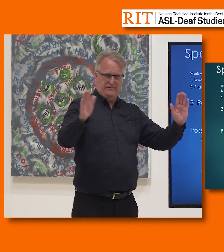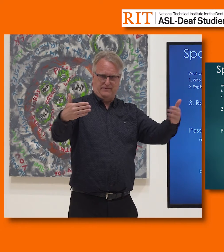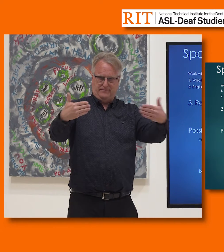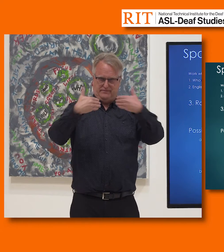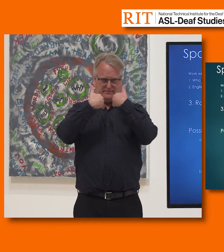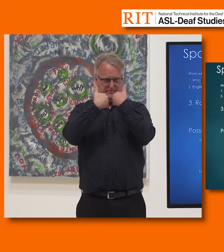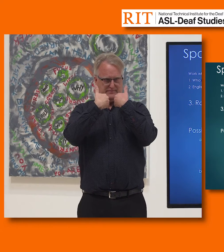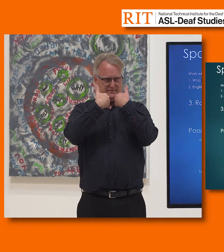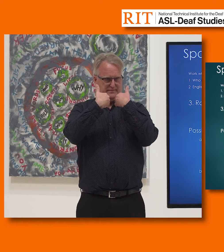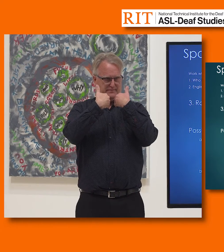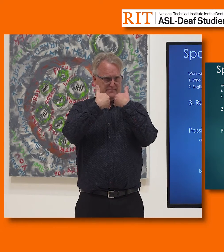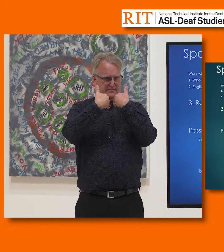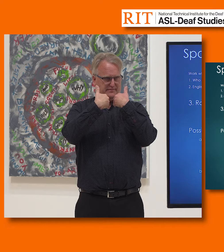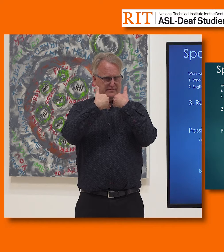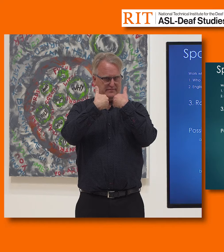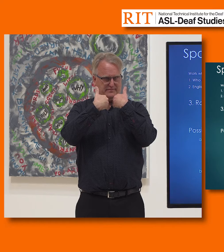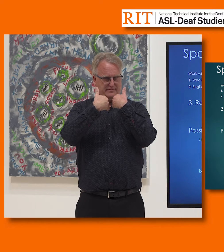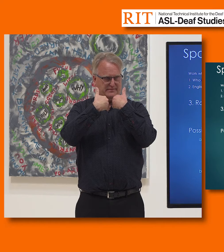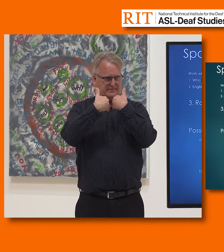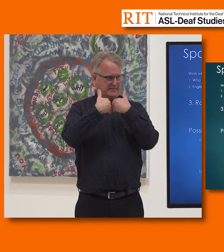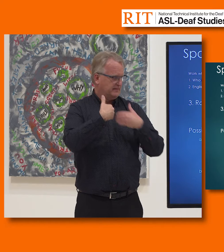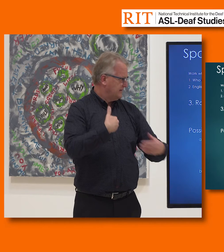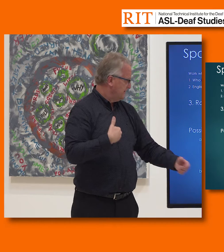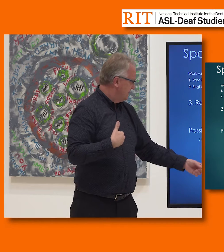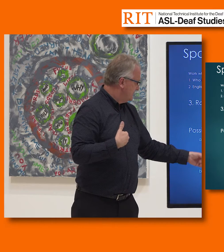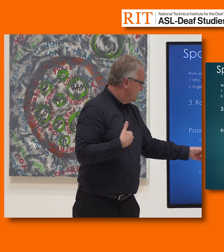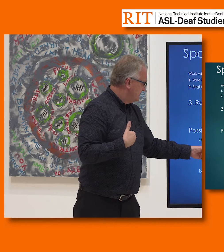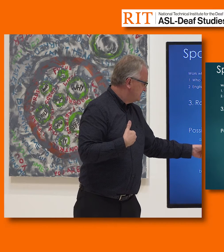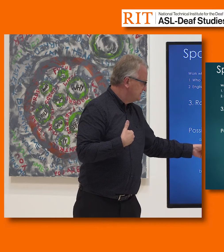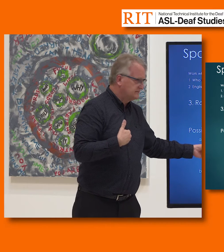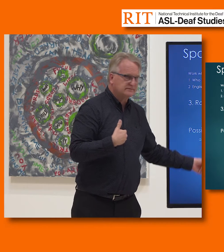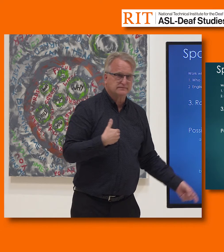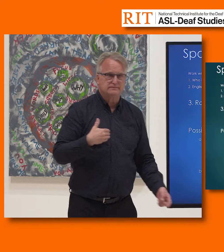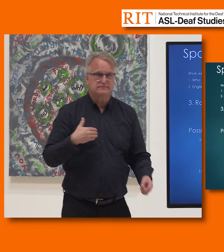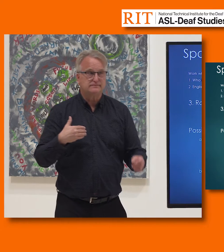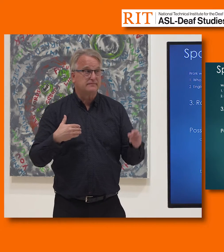So, I ask that I be the focus of support for the team interpreter.